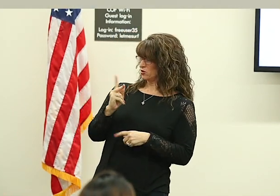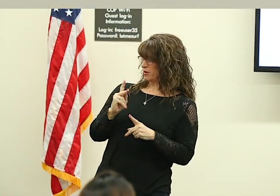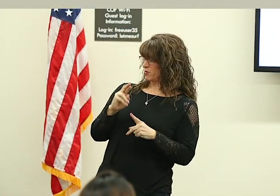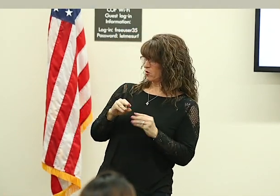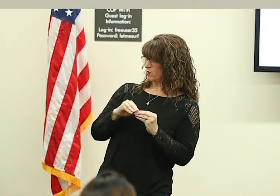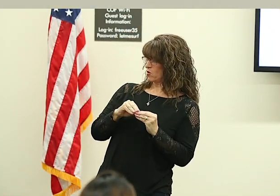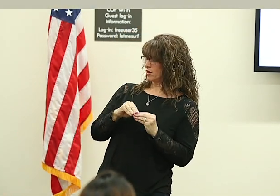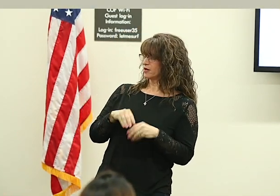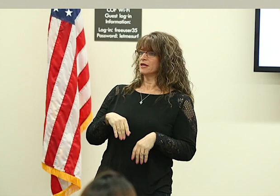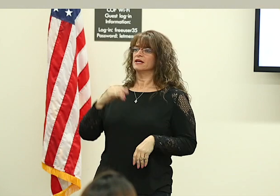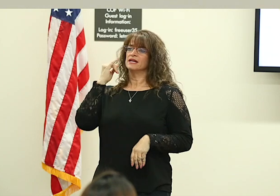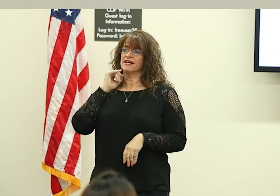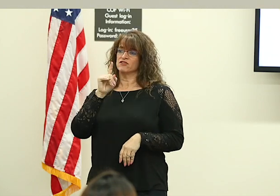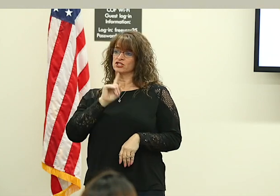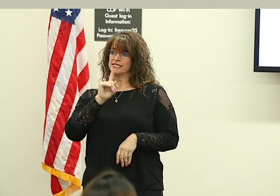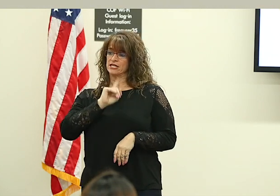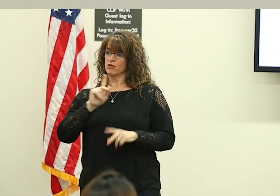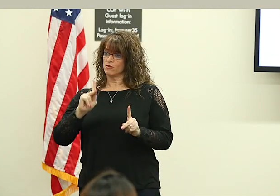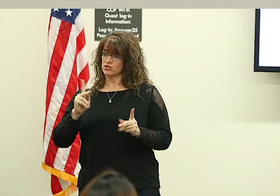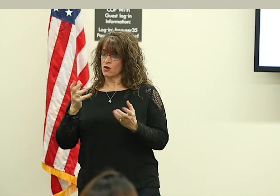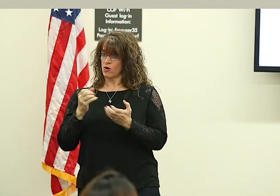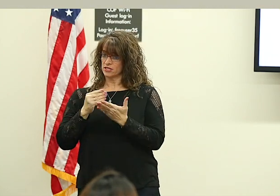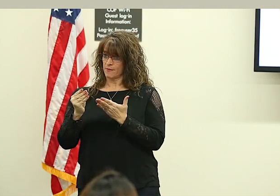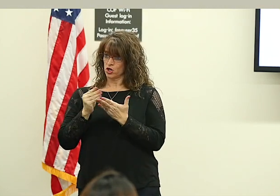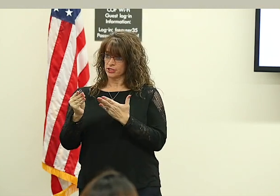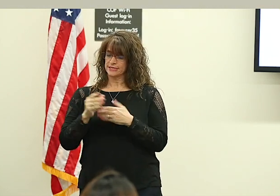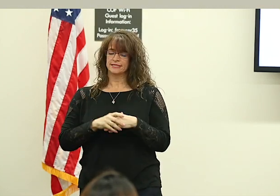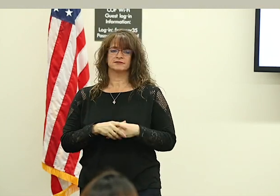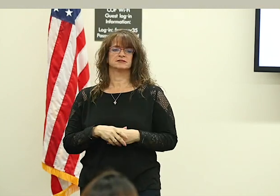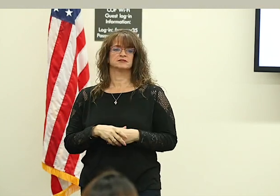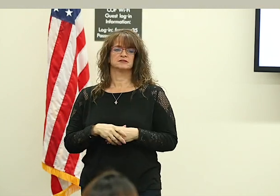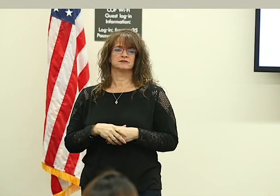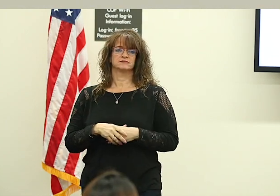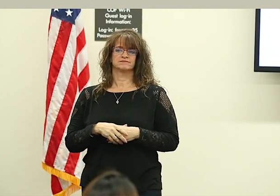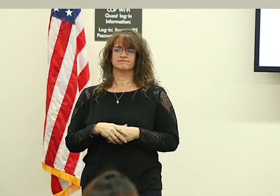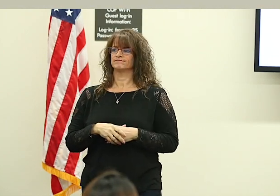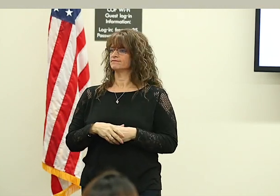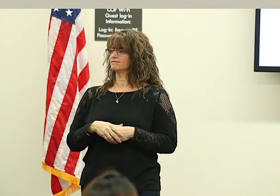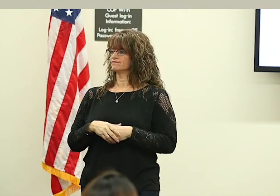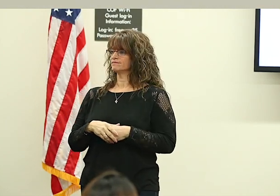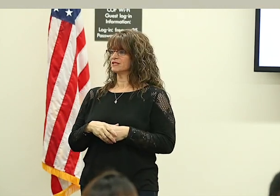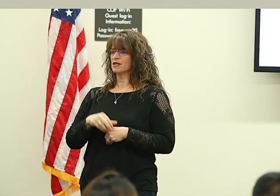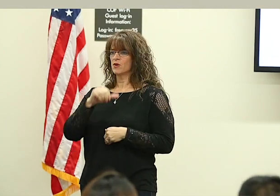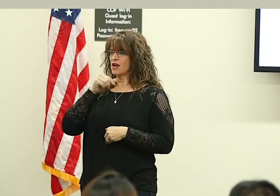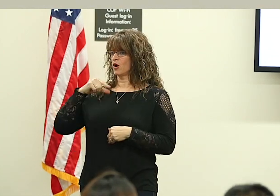So if there is a single person that wants to purchase they would not qualify to purchase one of these homes,